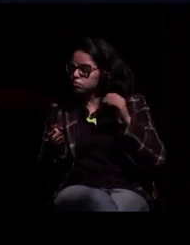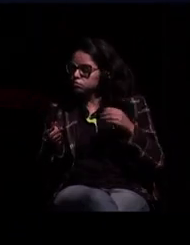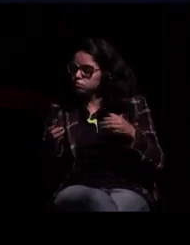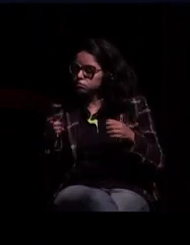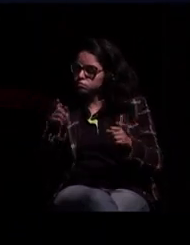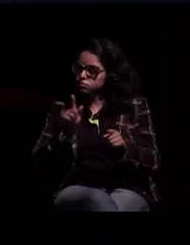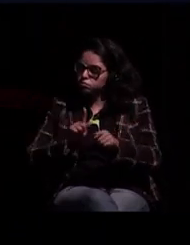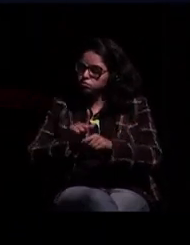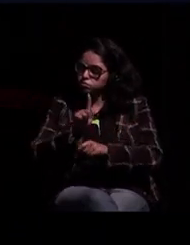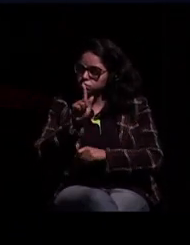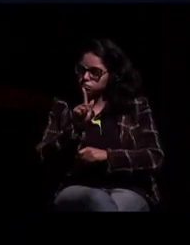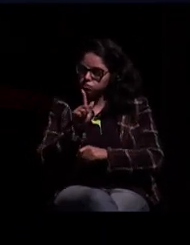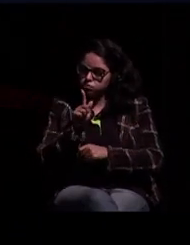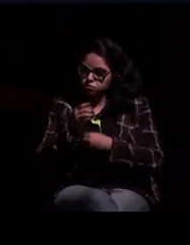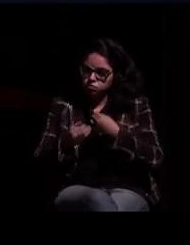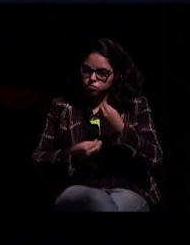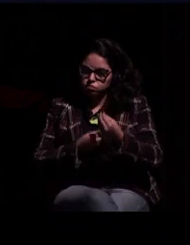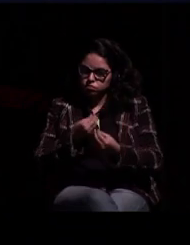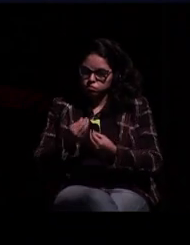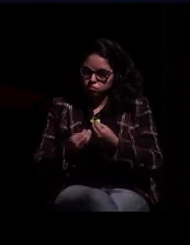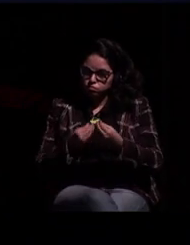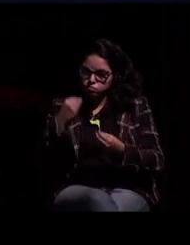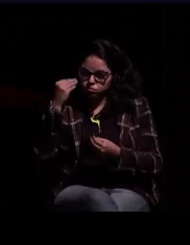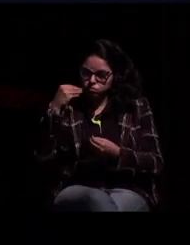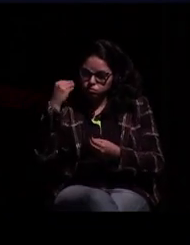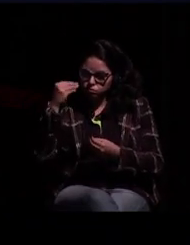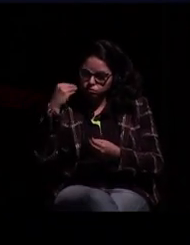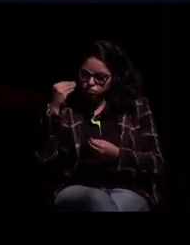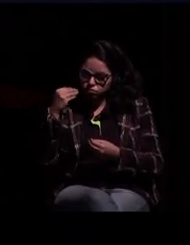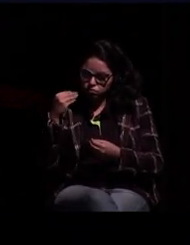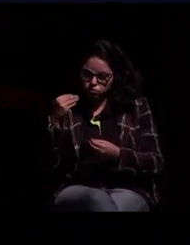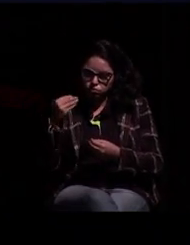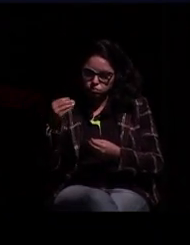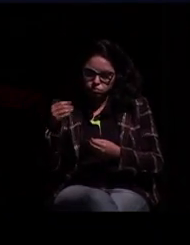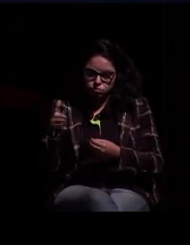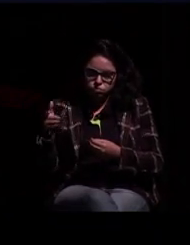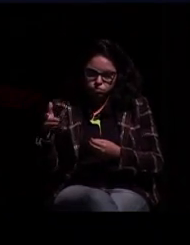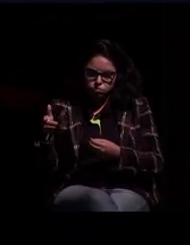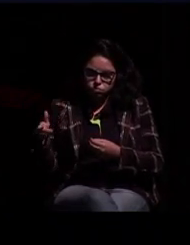the Bauen Hotel and other experiences, they are of course important,